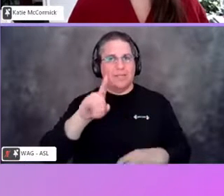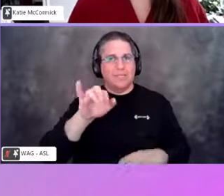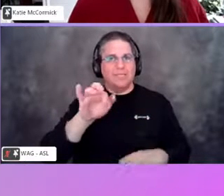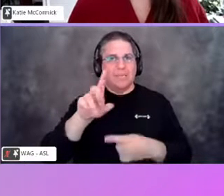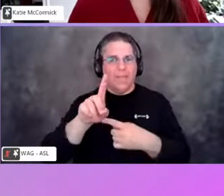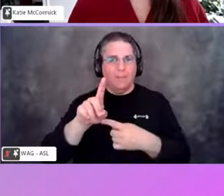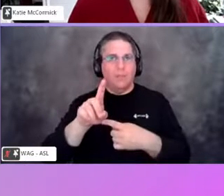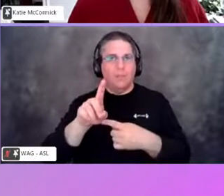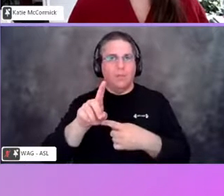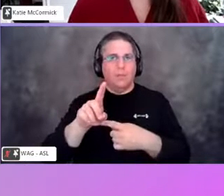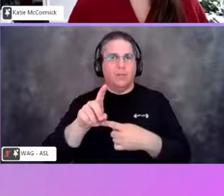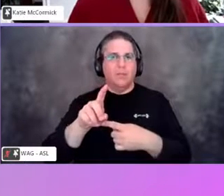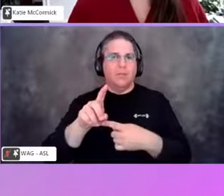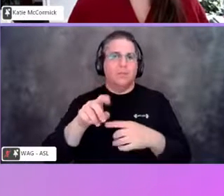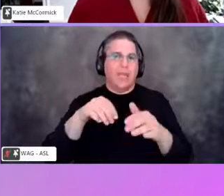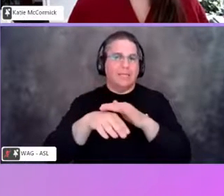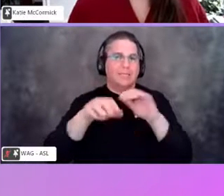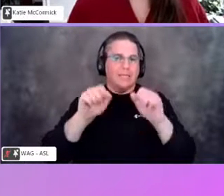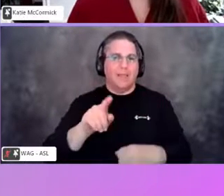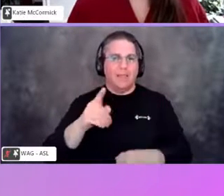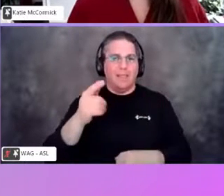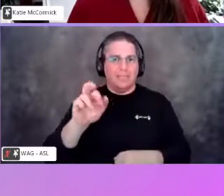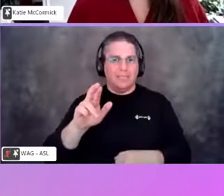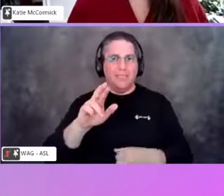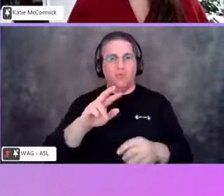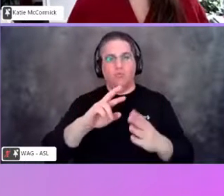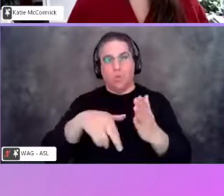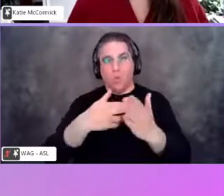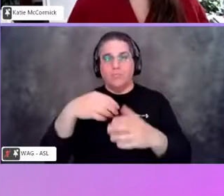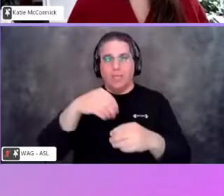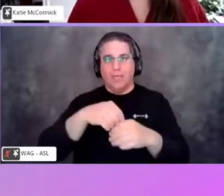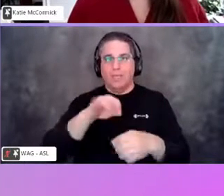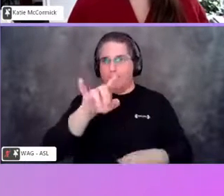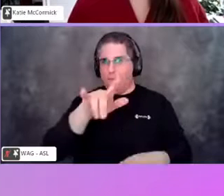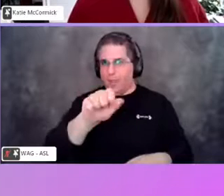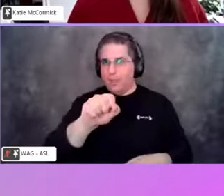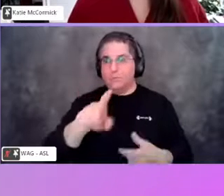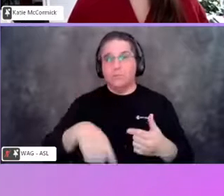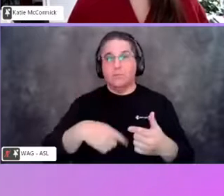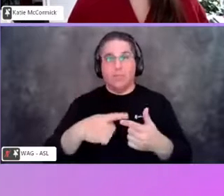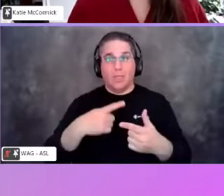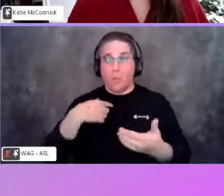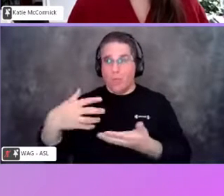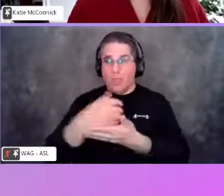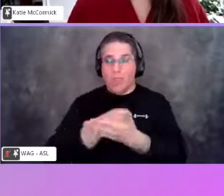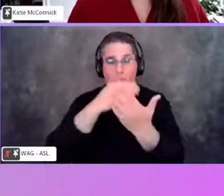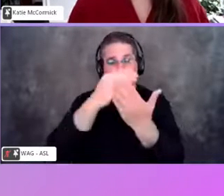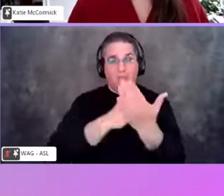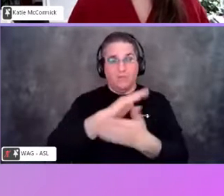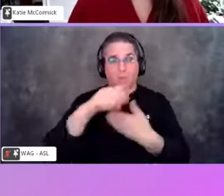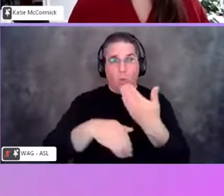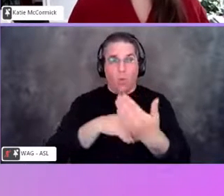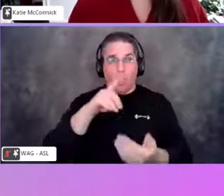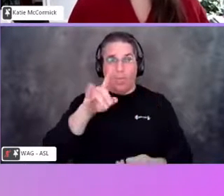to determine which are the owner filed. Then we use rejects